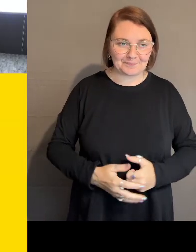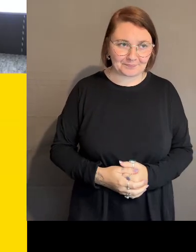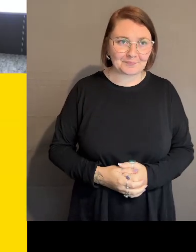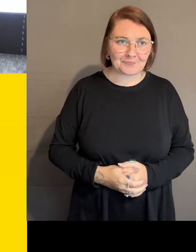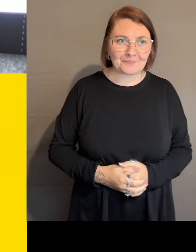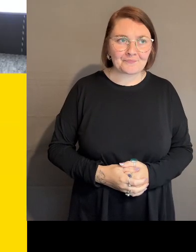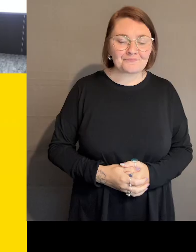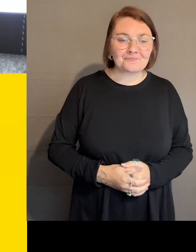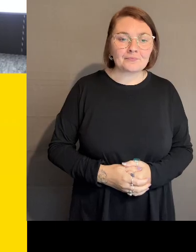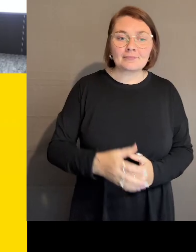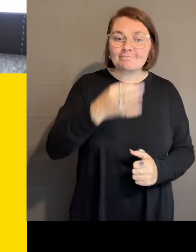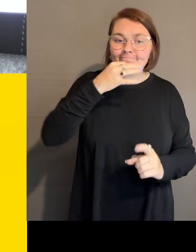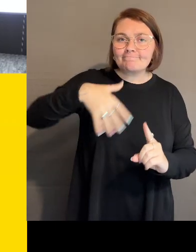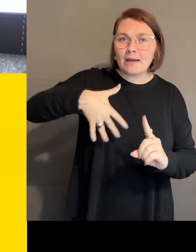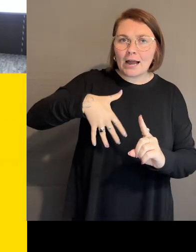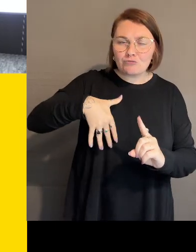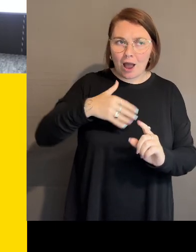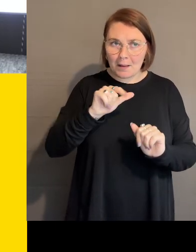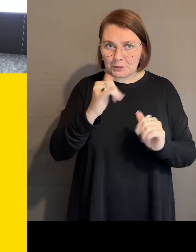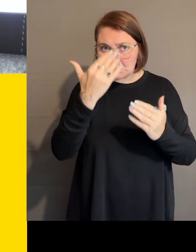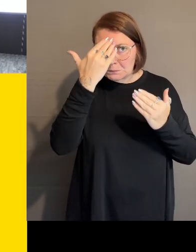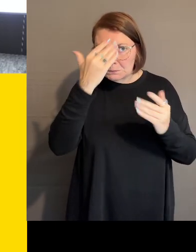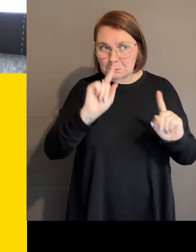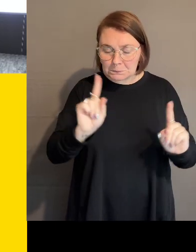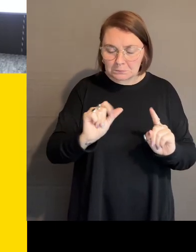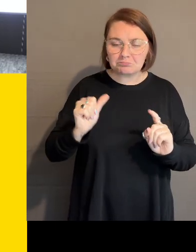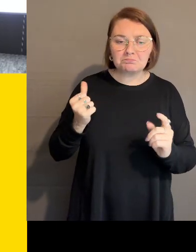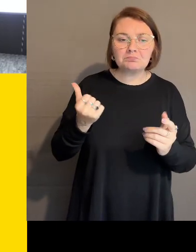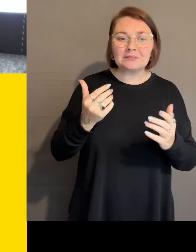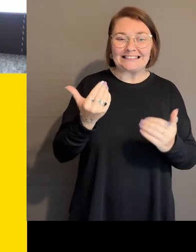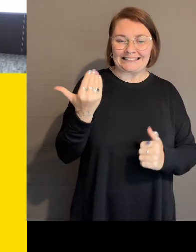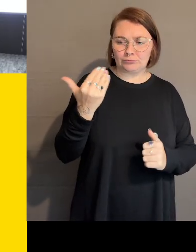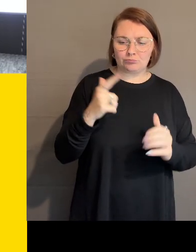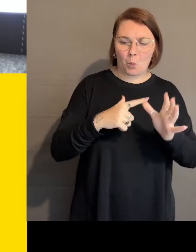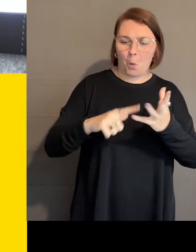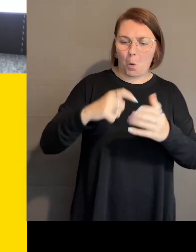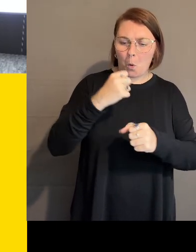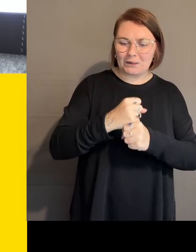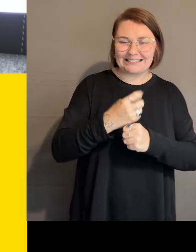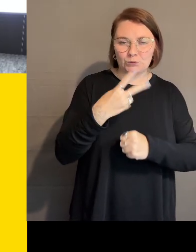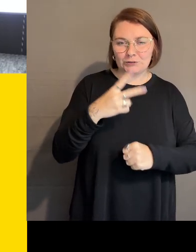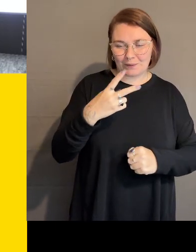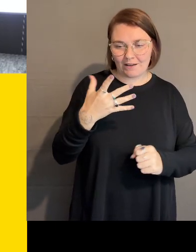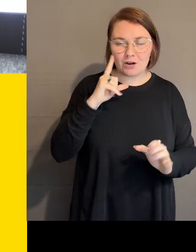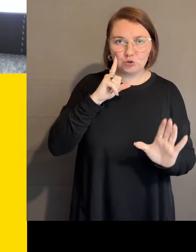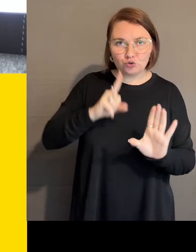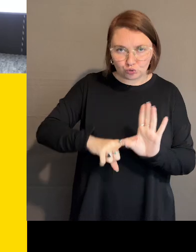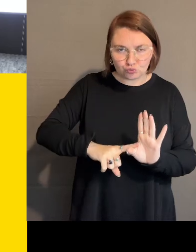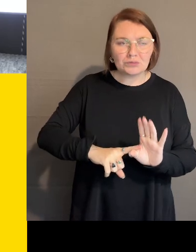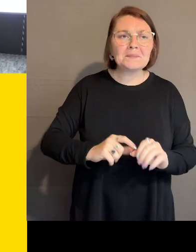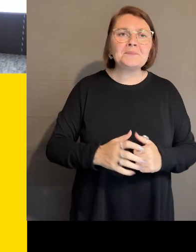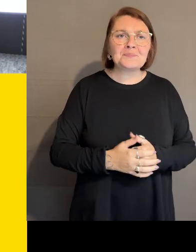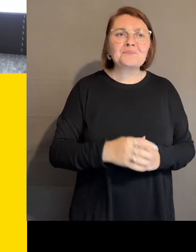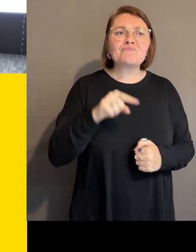And so, as a bit of background, if you're not, across this, late August of last year, the,